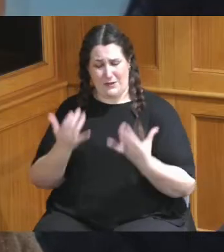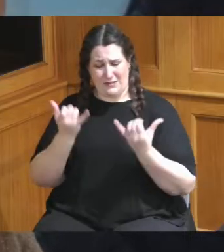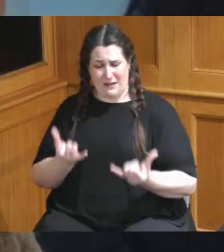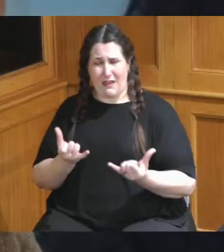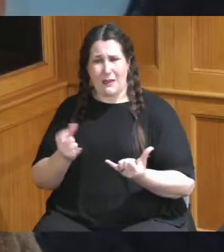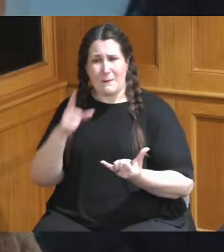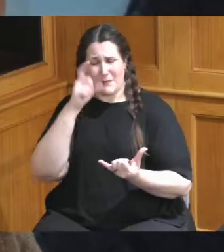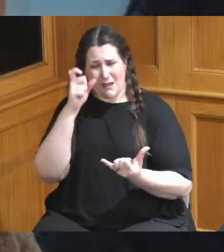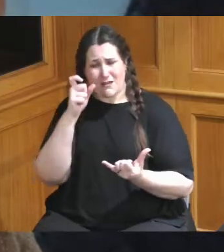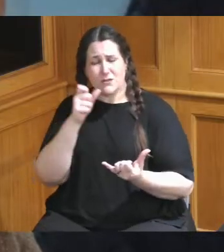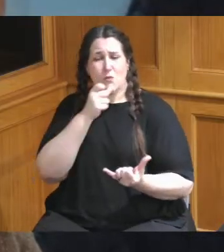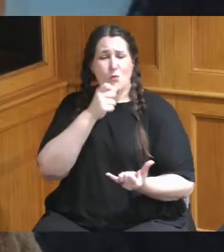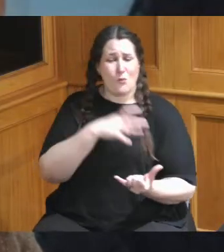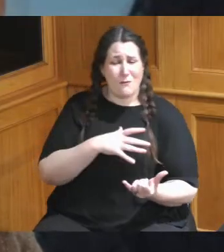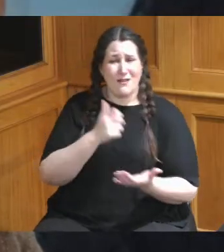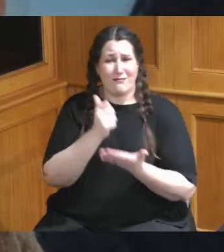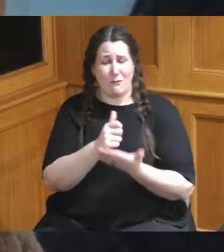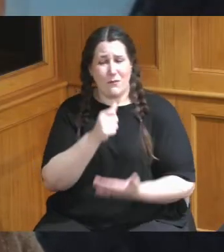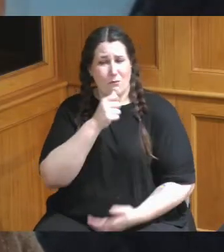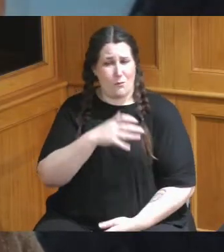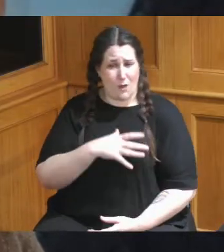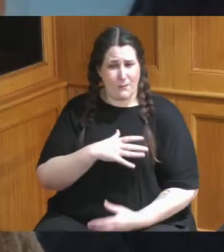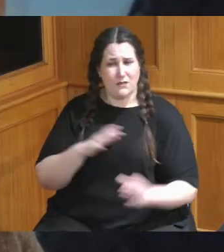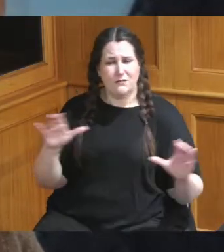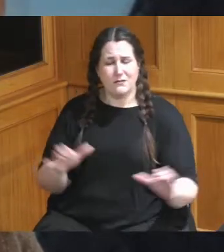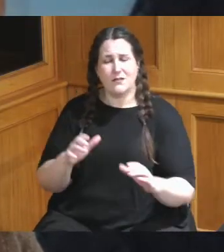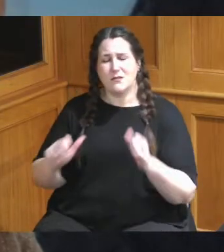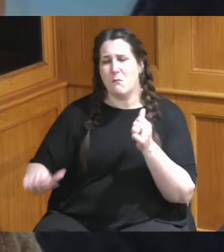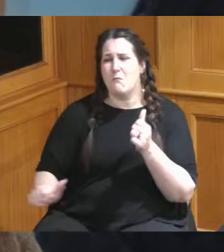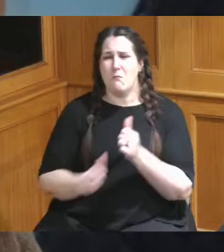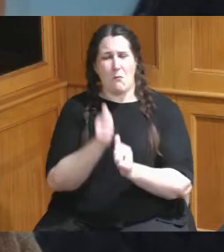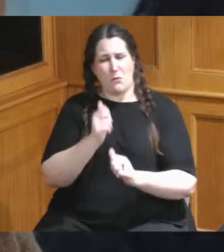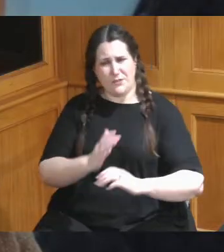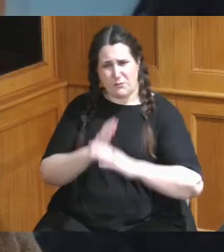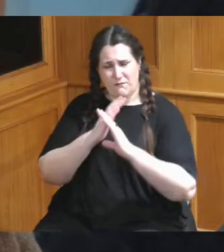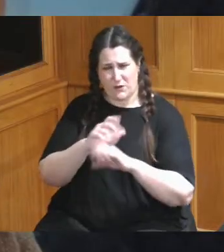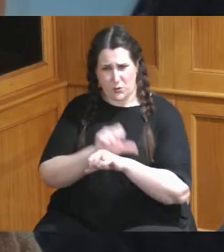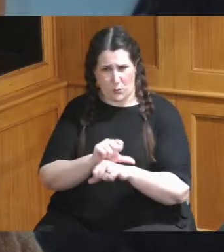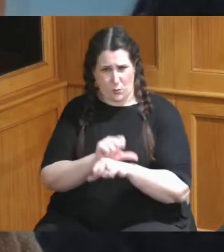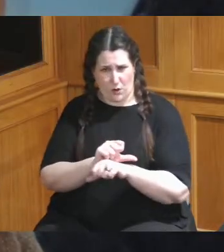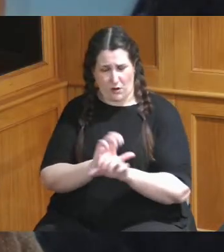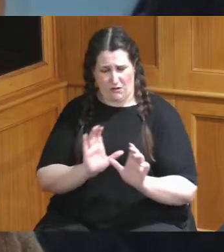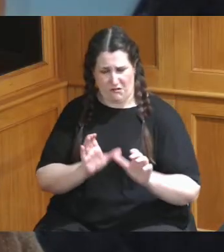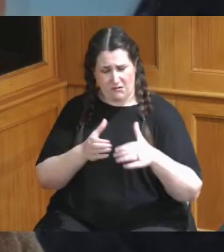Women Helping Women does the most prevention work in our county. With the current county contract,